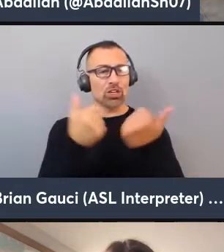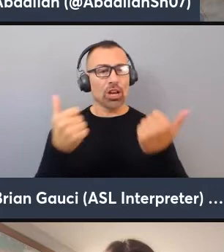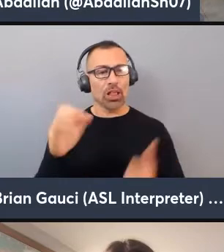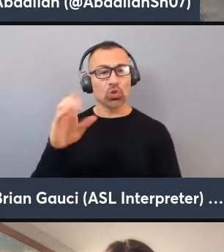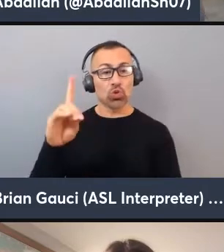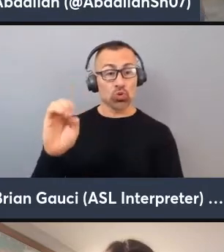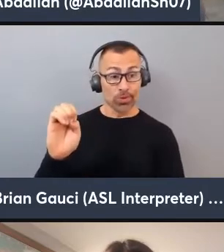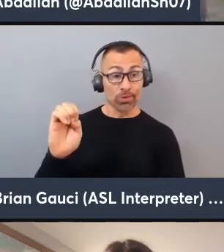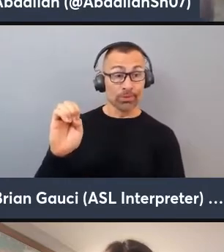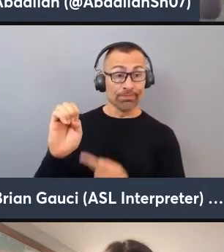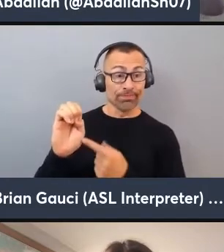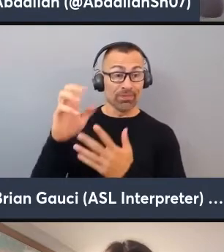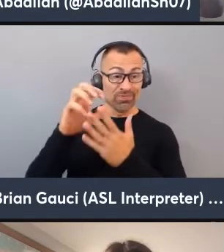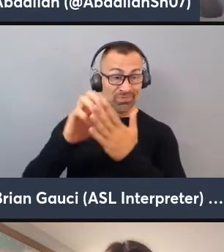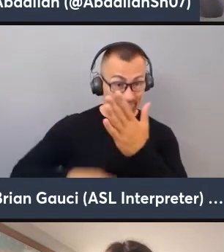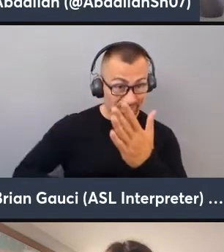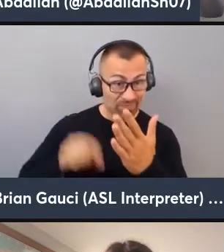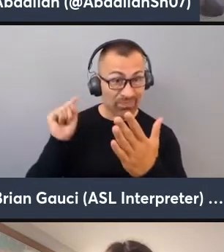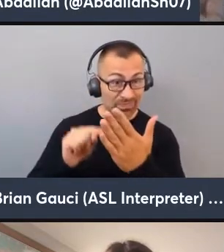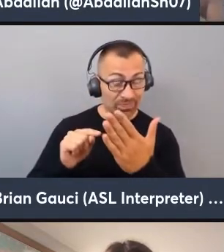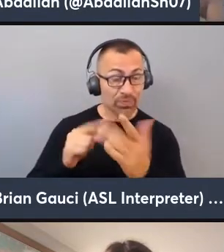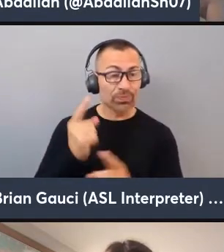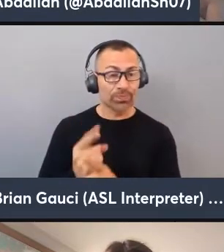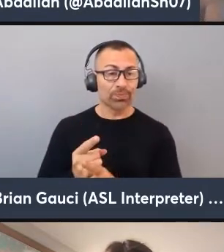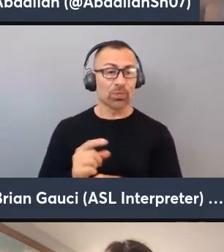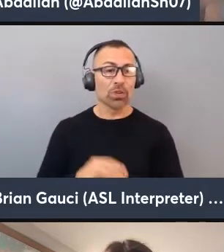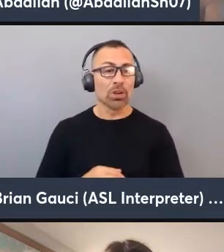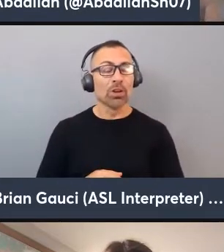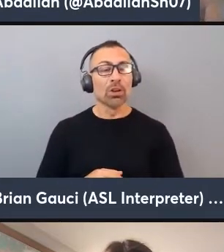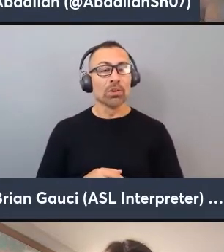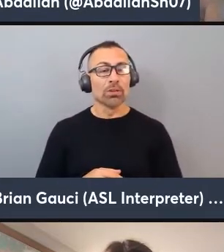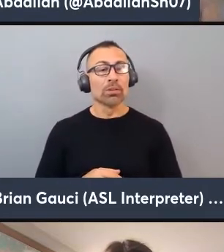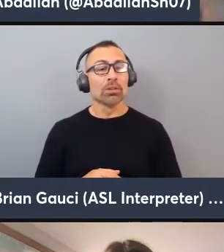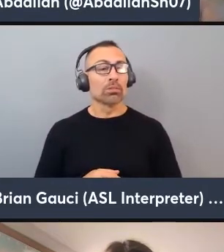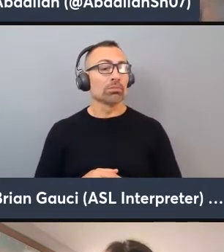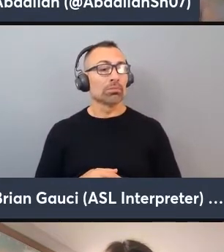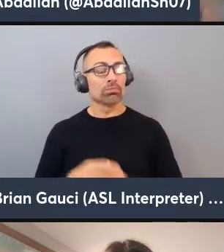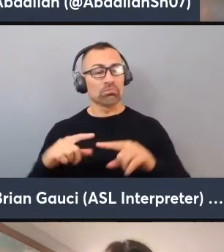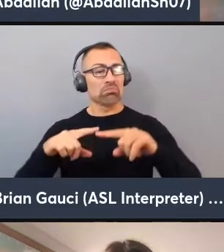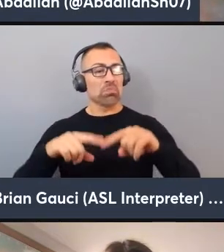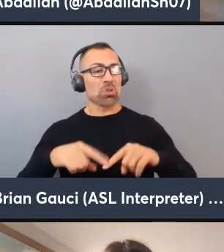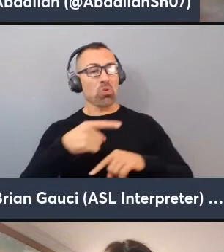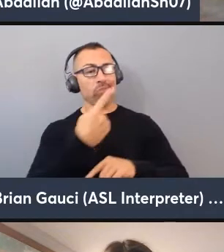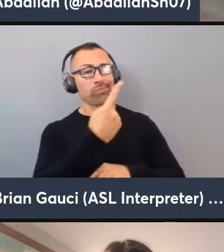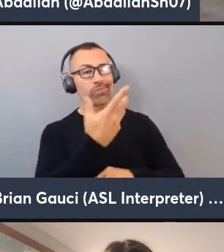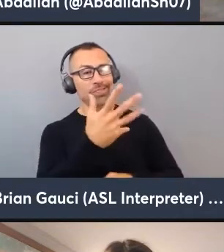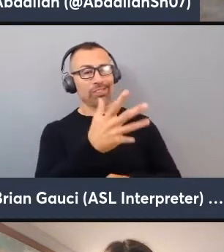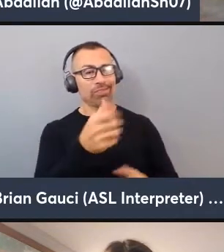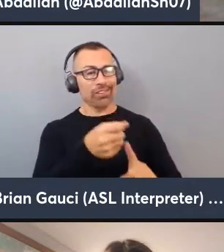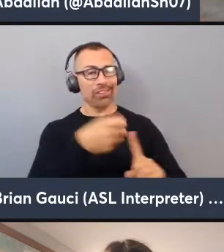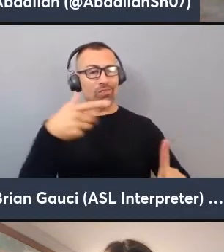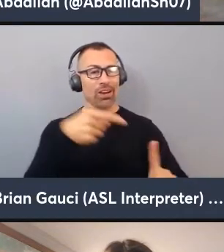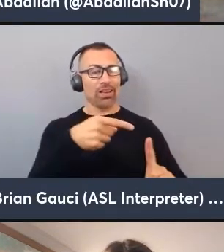And based on the one that's already been defined in my first Lambda trigger,